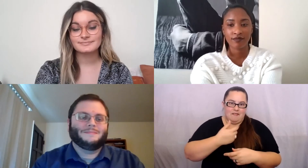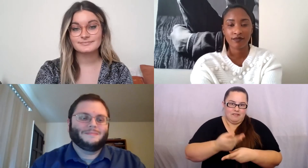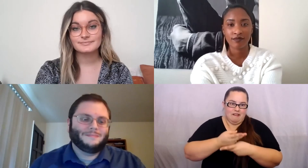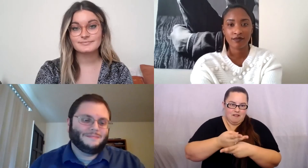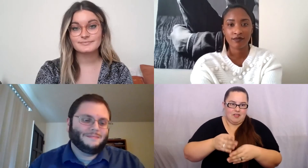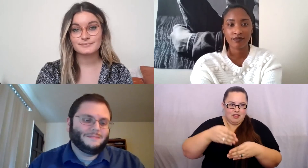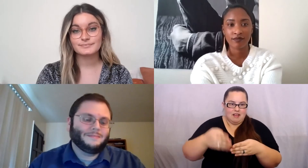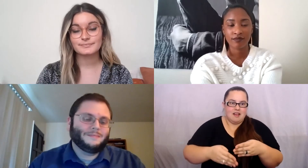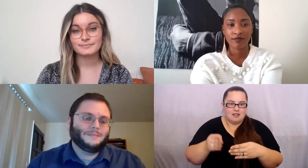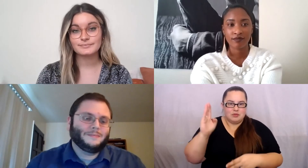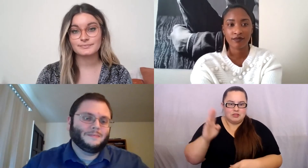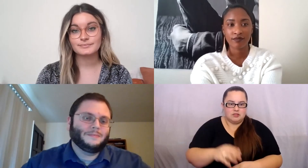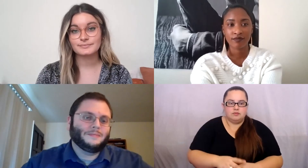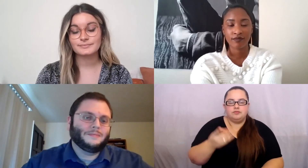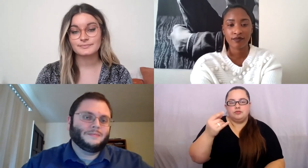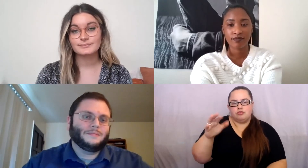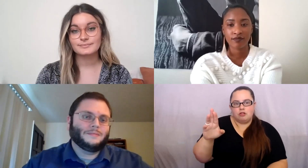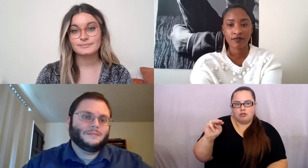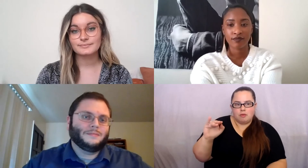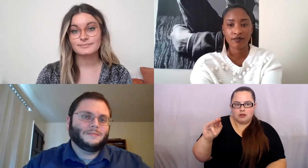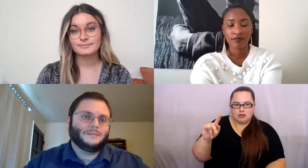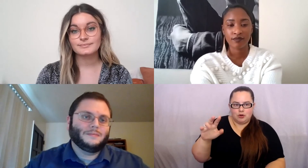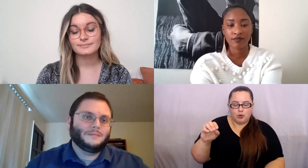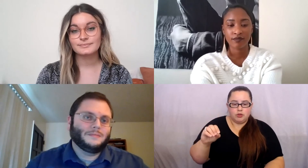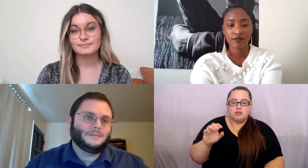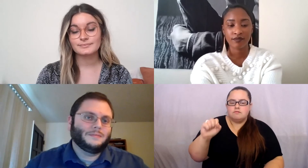You know, I'm sure we've all been in these really long trainings and things like that.